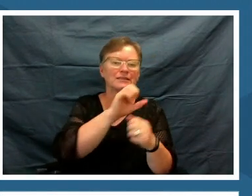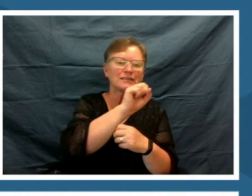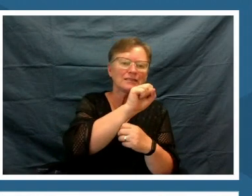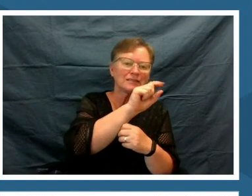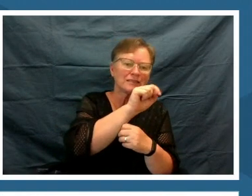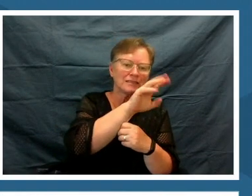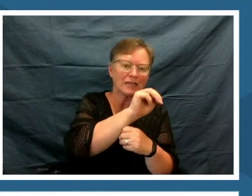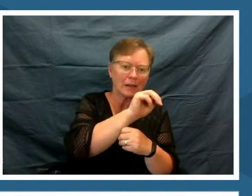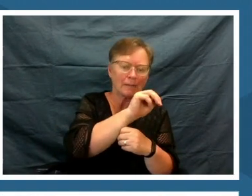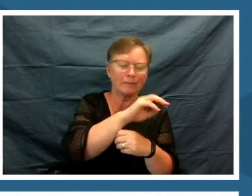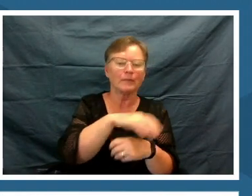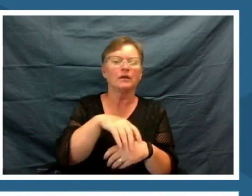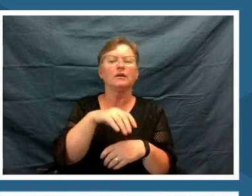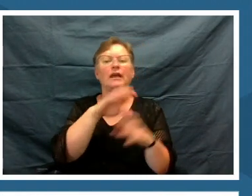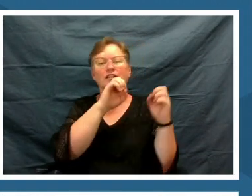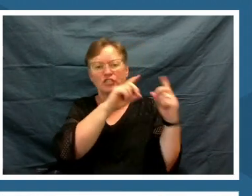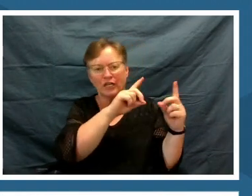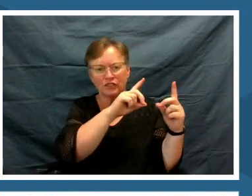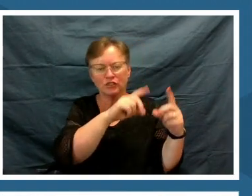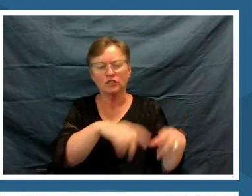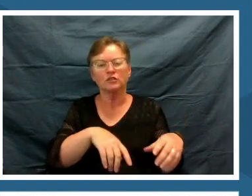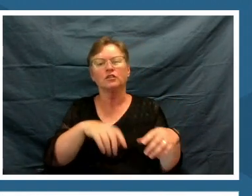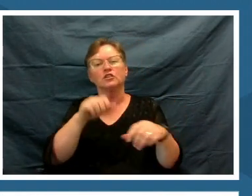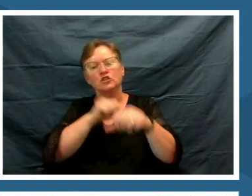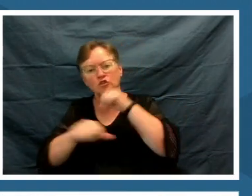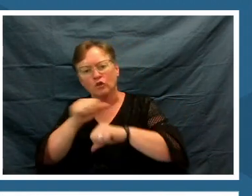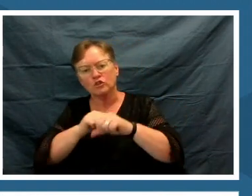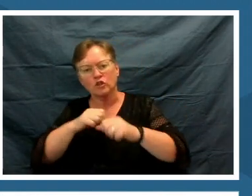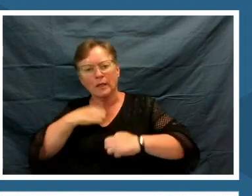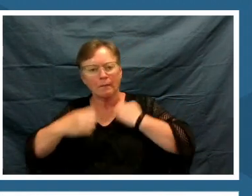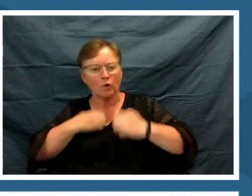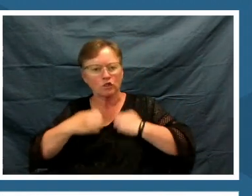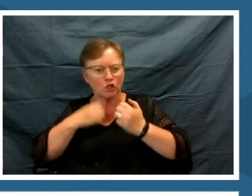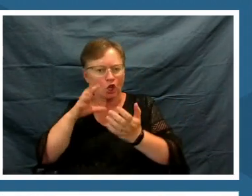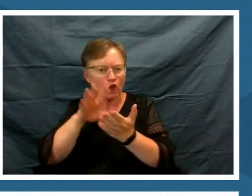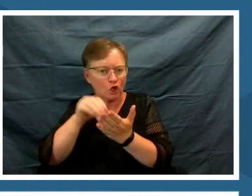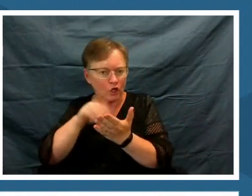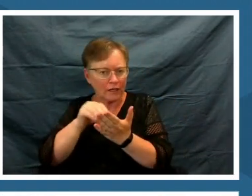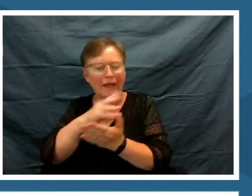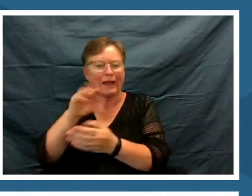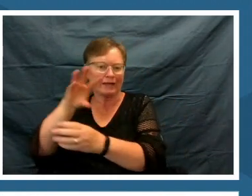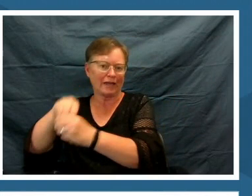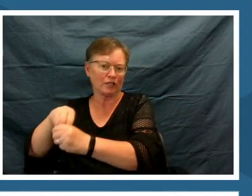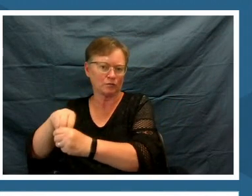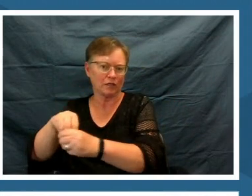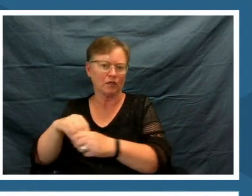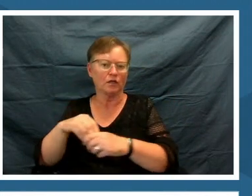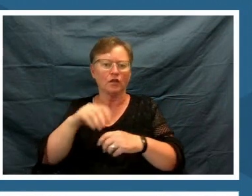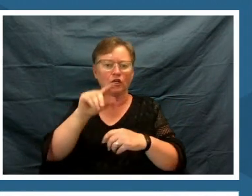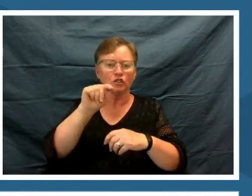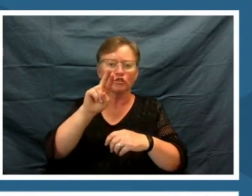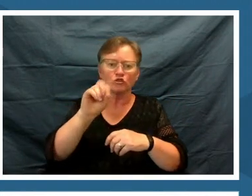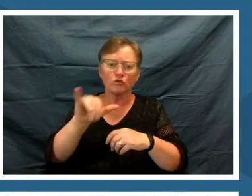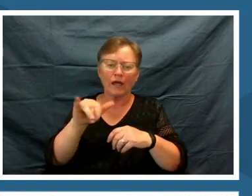learning and civic engagement and i think trey had a wonderful exemplar when